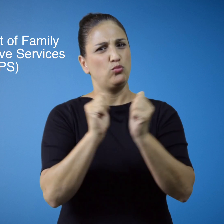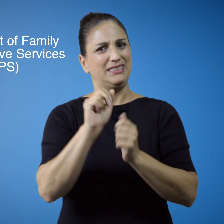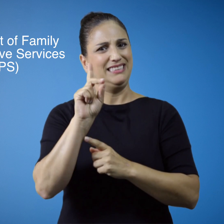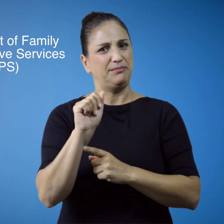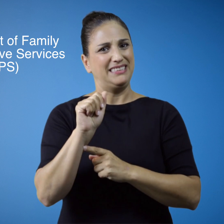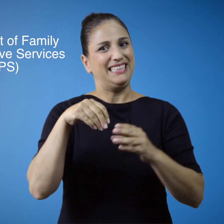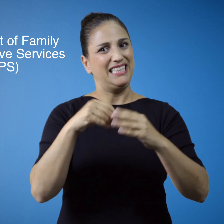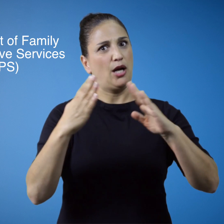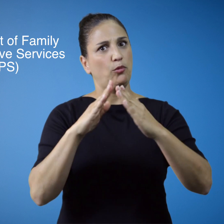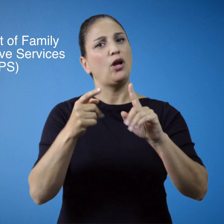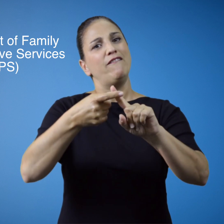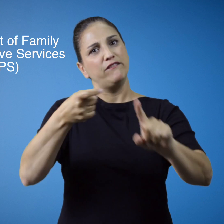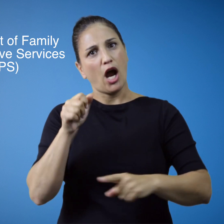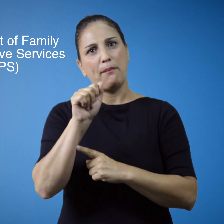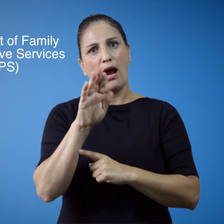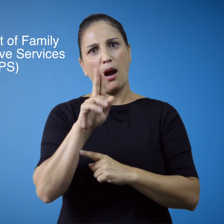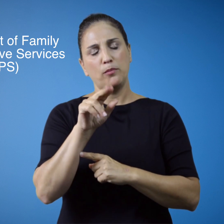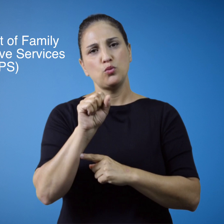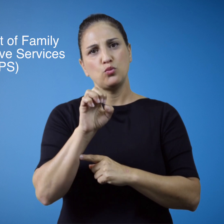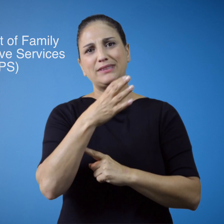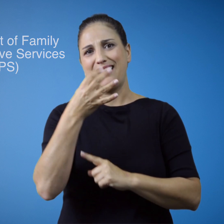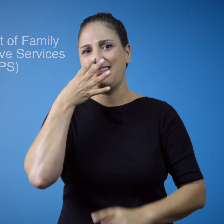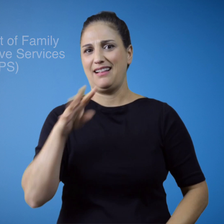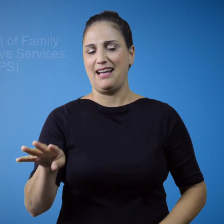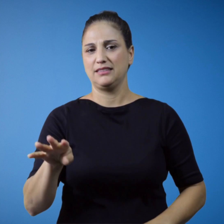and people with disabilities in the community from abuse and neglect.